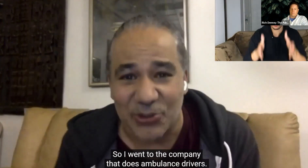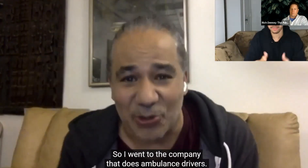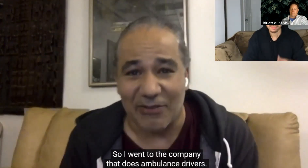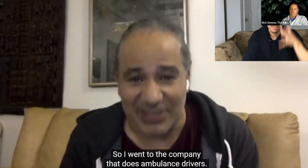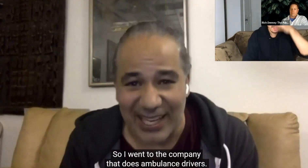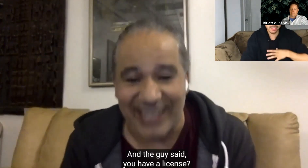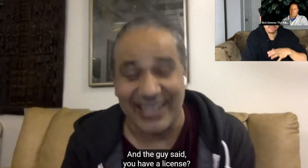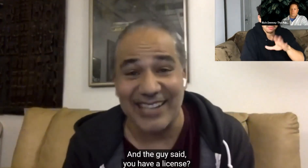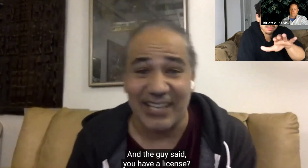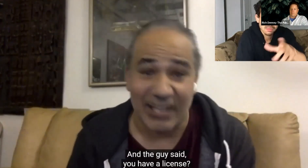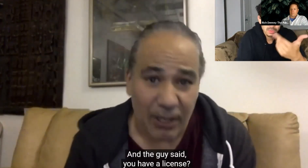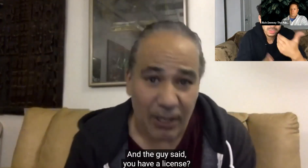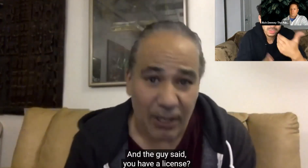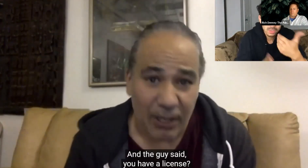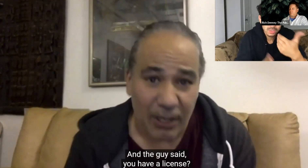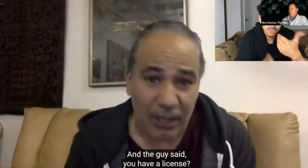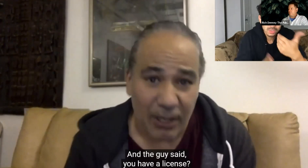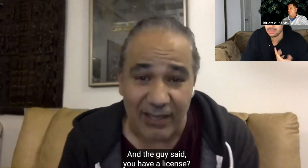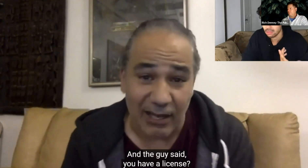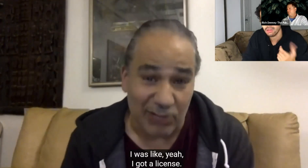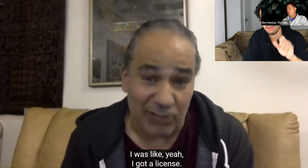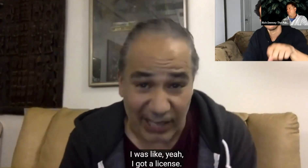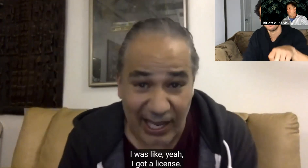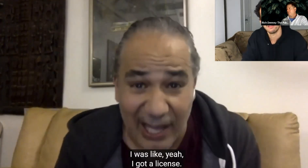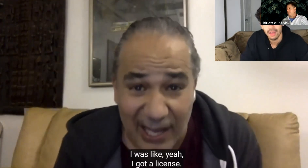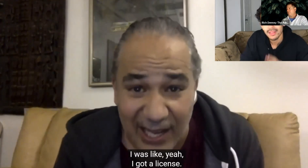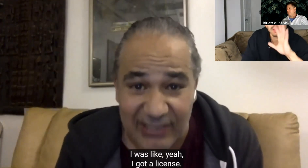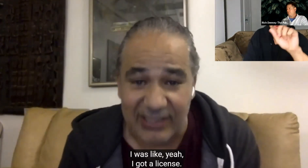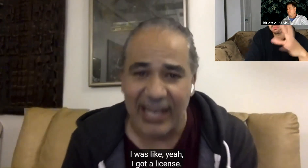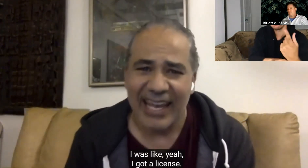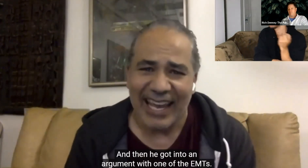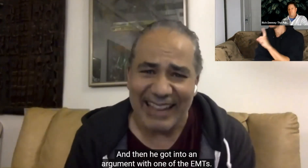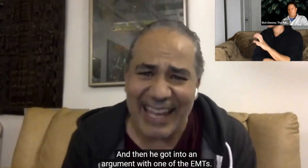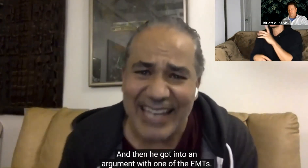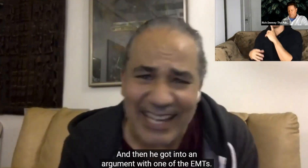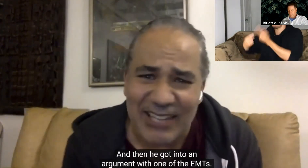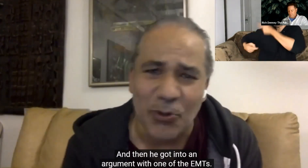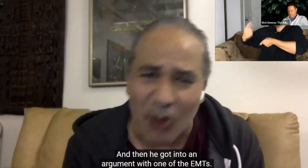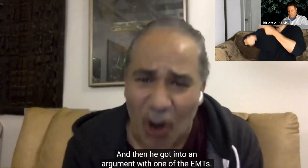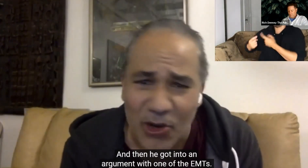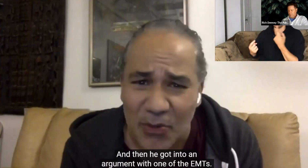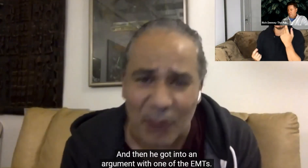drivers, and the guy said, "You have a license?" I was like, "Yeah, I got a license." And then he got into an argument